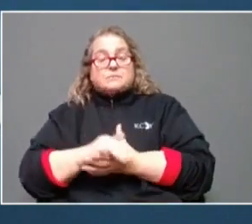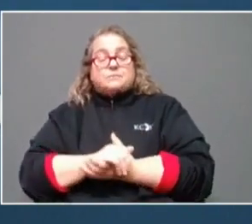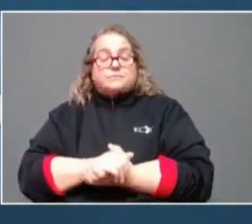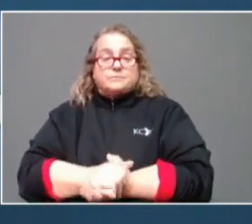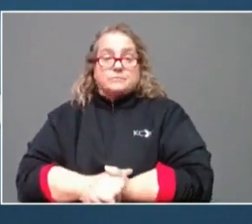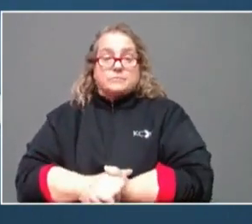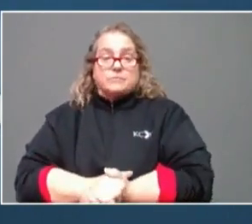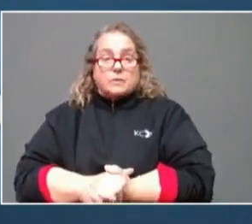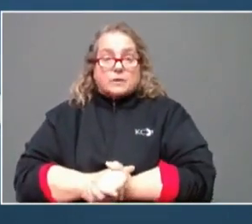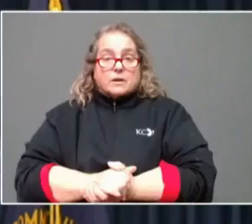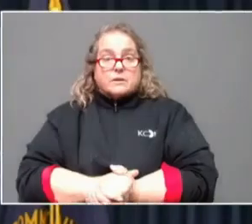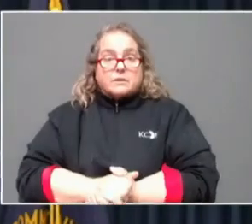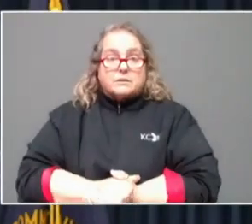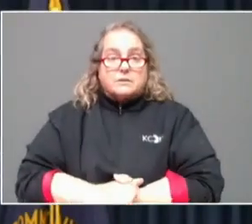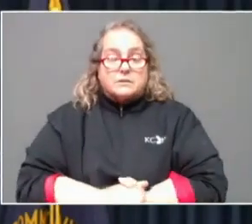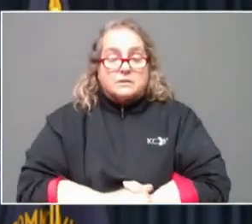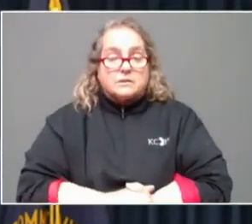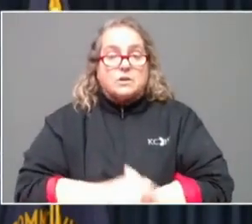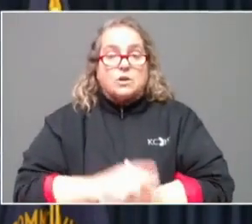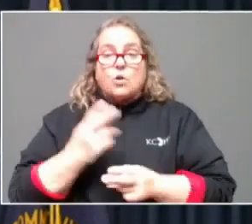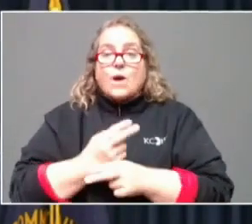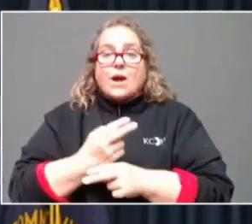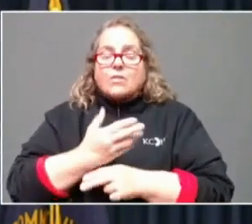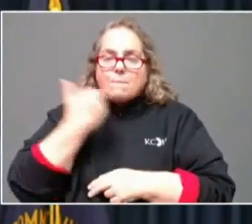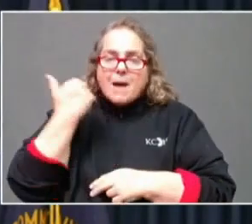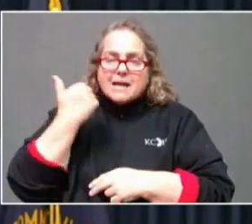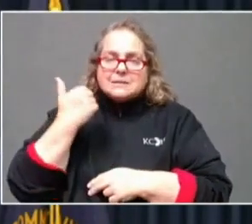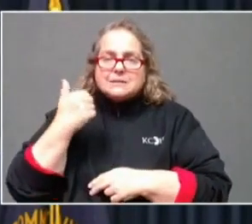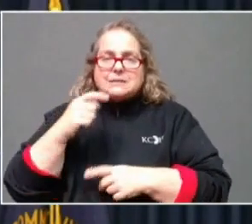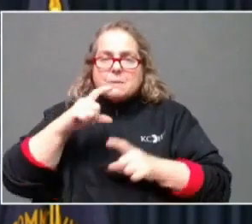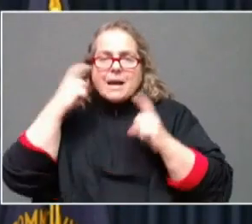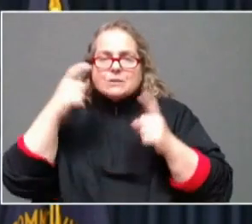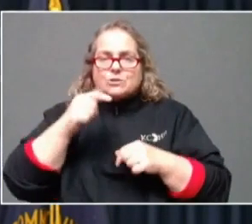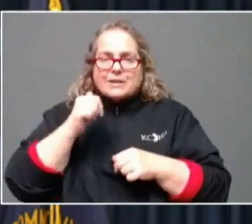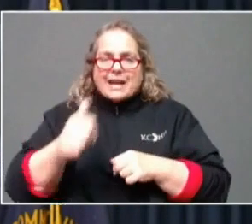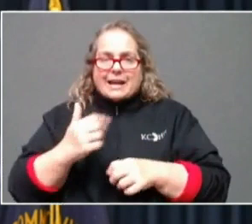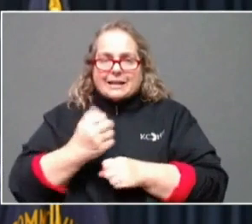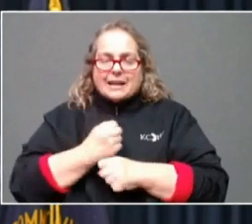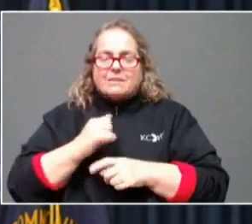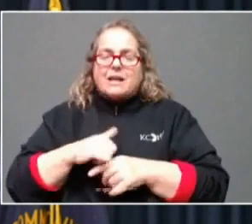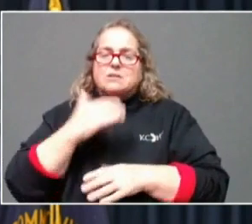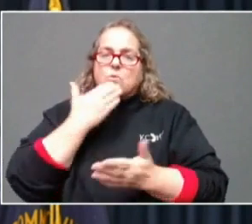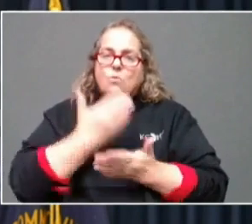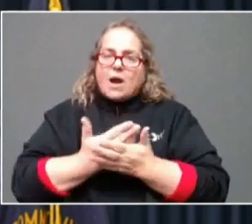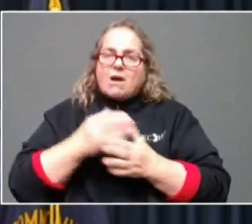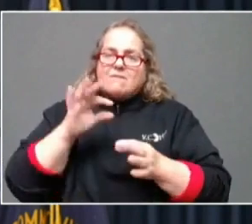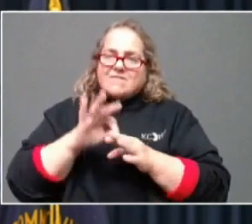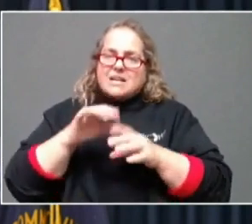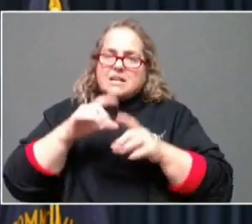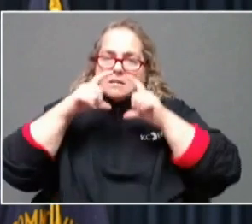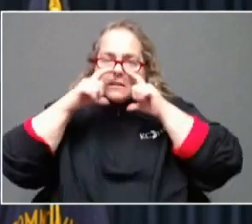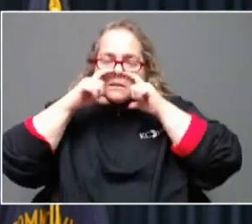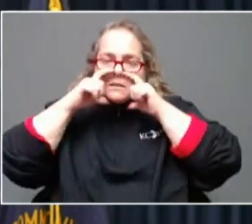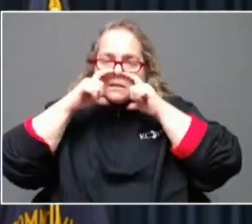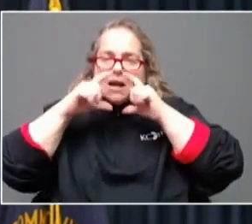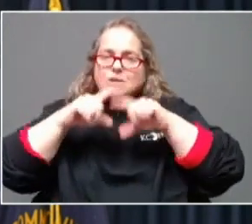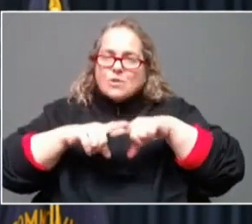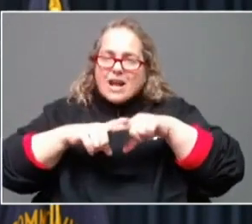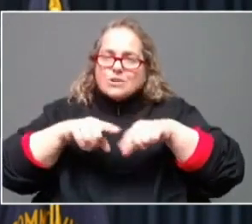As to where the best quality mask you can get. That's well fitting as reliably as you possibly can. So do the best you can with the best you have.